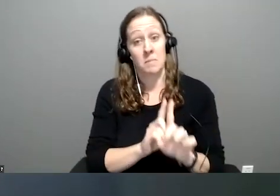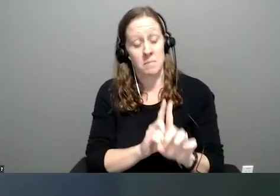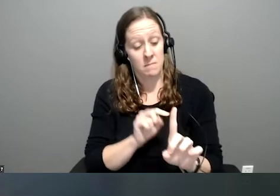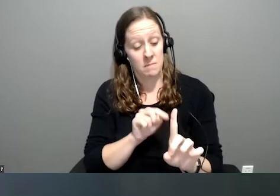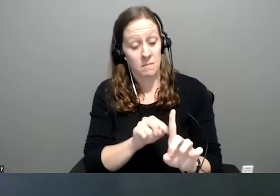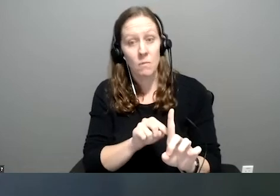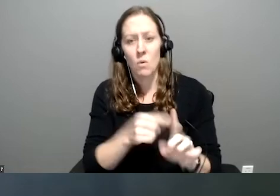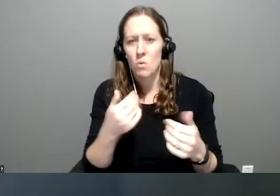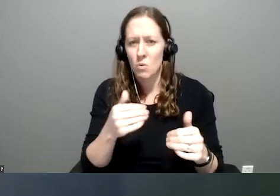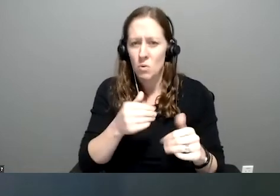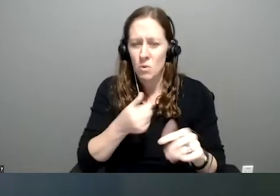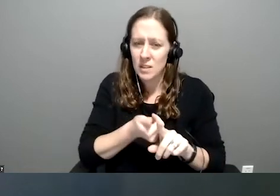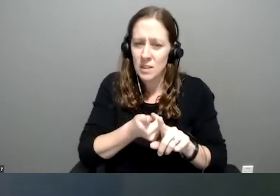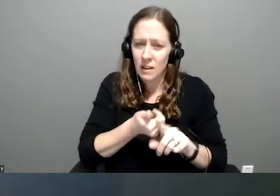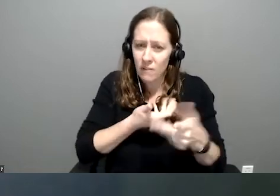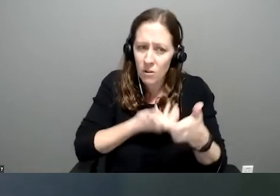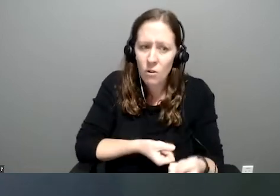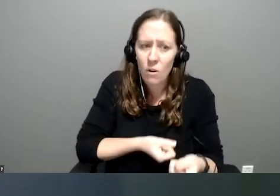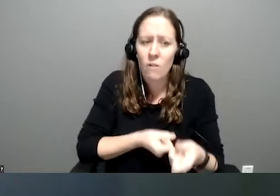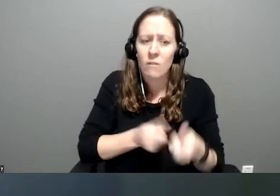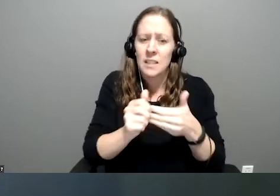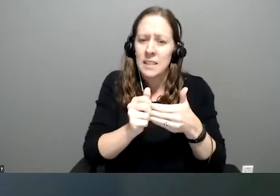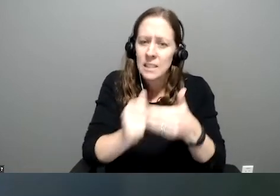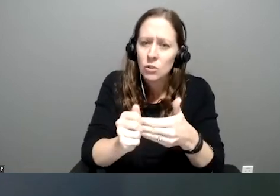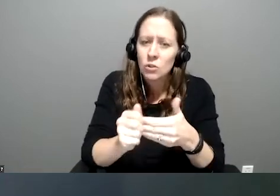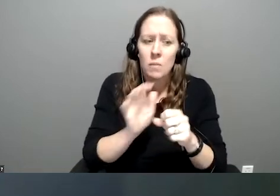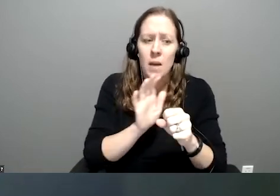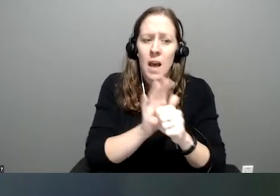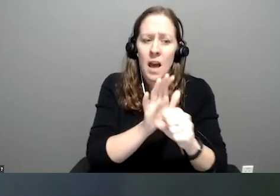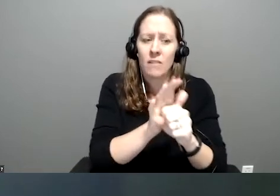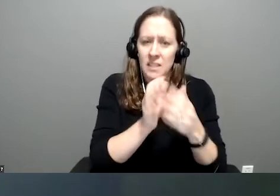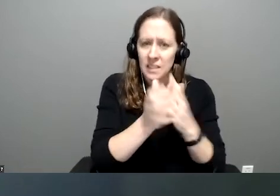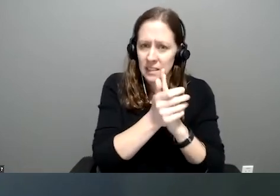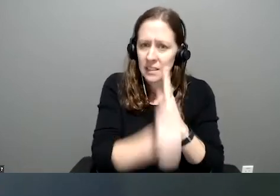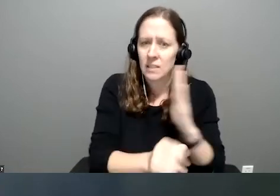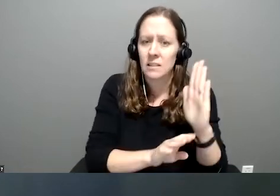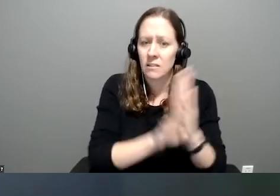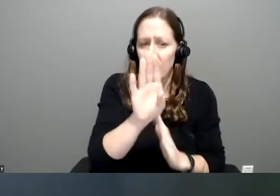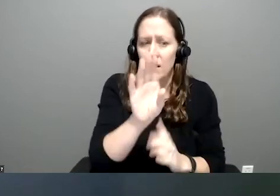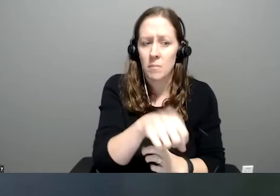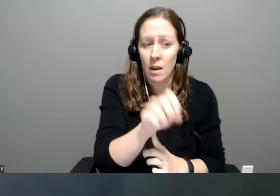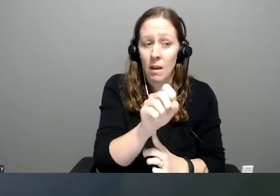leadership and advocacy skills. The data collected from this initiative highlighted the lack of